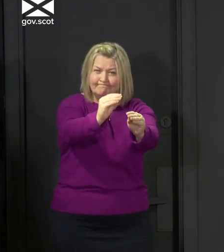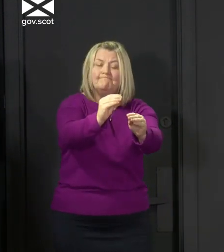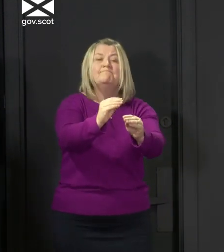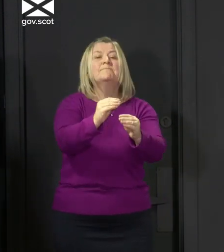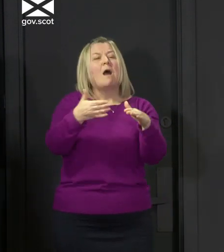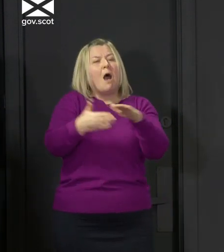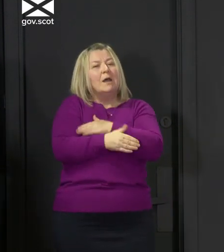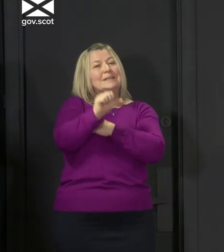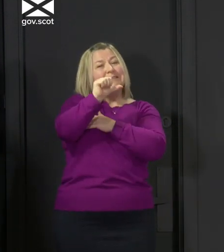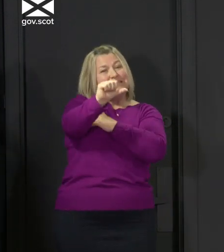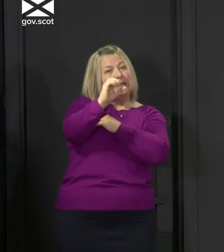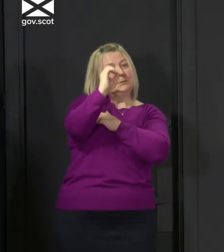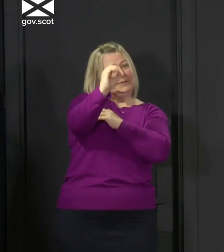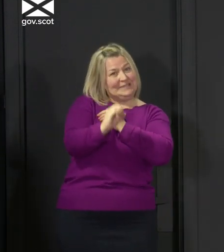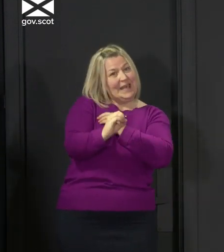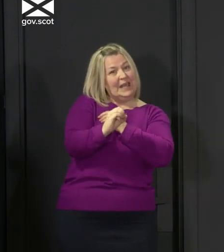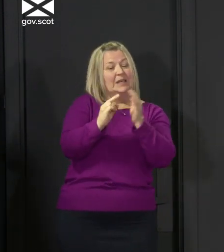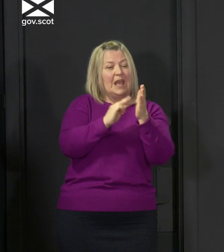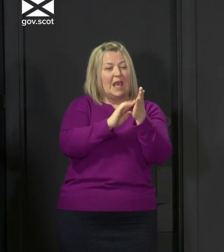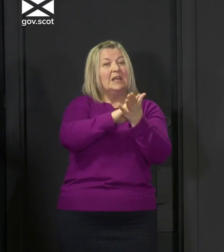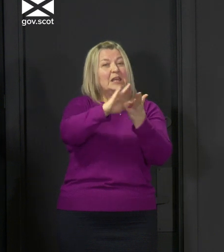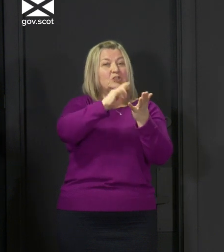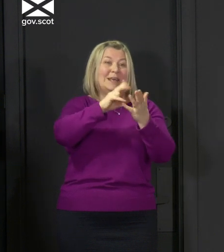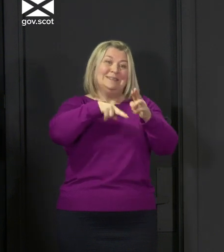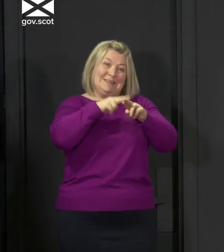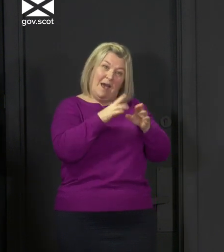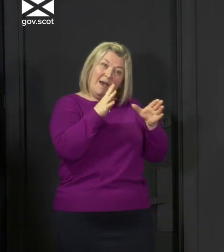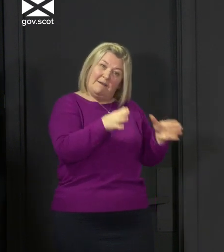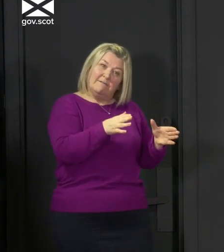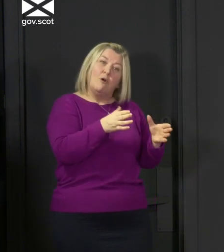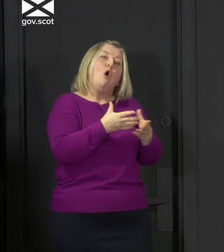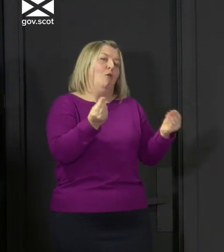NHS Scotland staff are absent from work as a result of this virus.